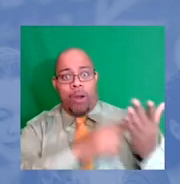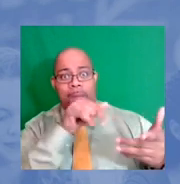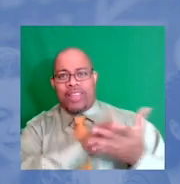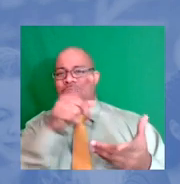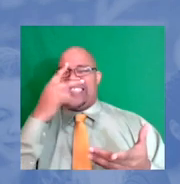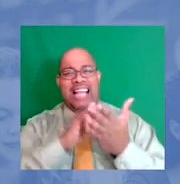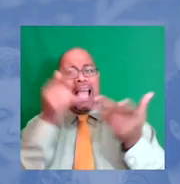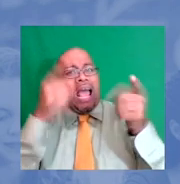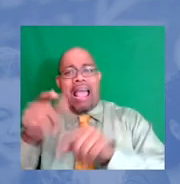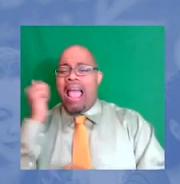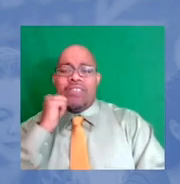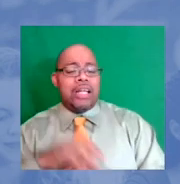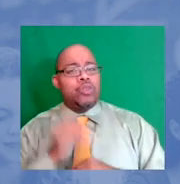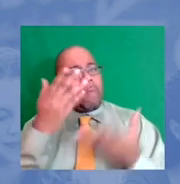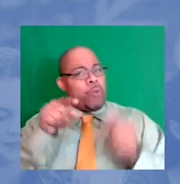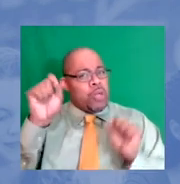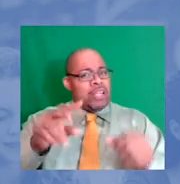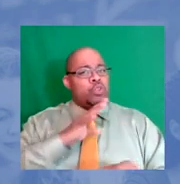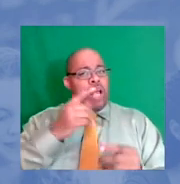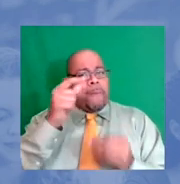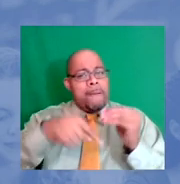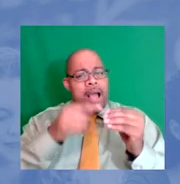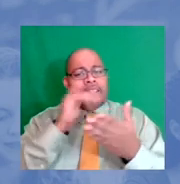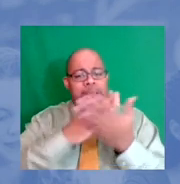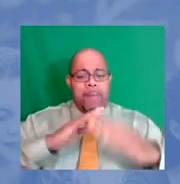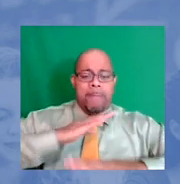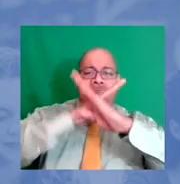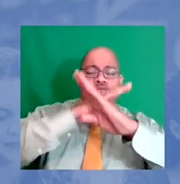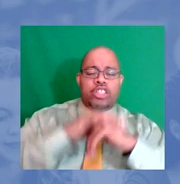MAYBE YOU CAN TALK ABOUT SOME OF THE BARRIERS THAT YOU'VE OBSERVED FOR THE STUDENTS THAT